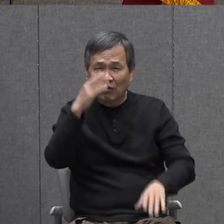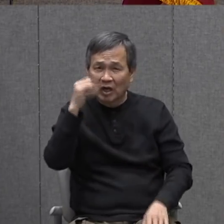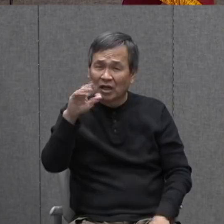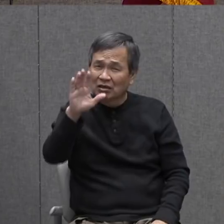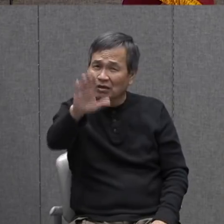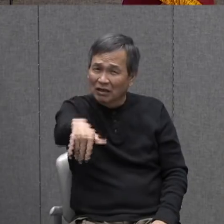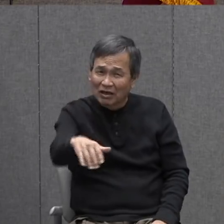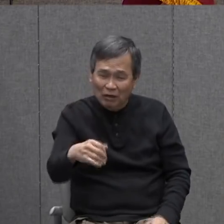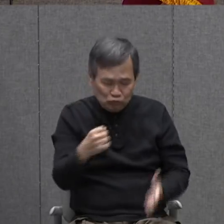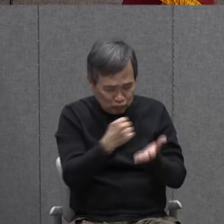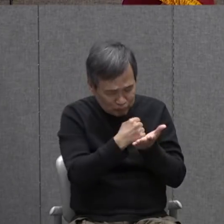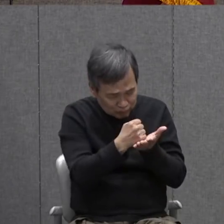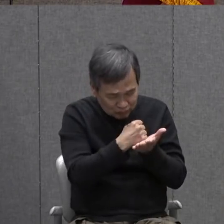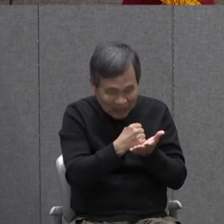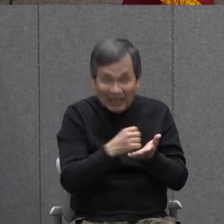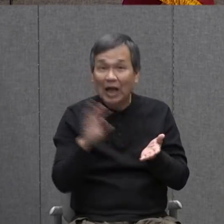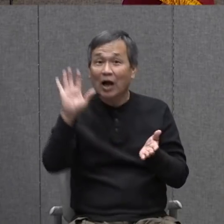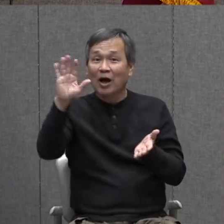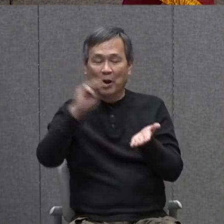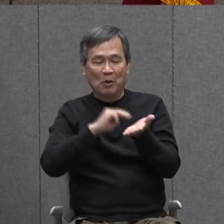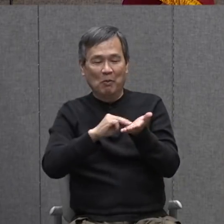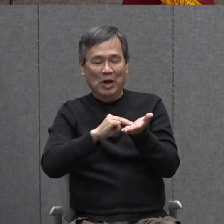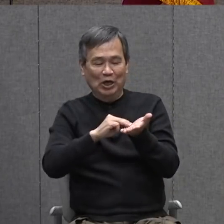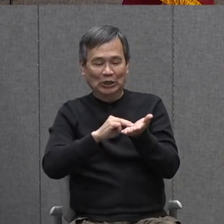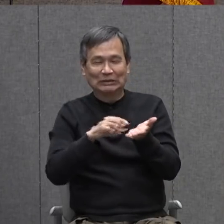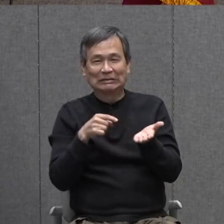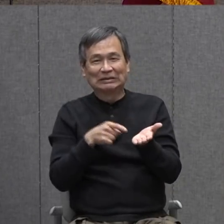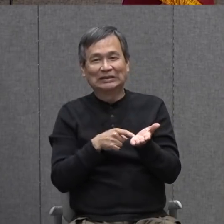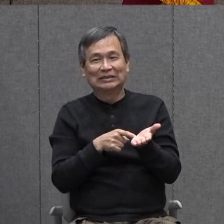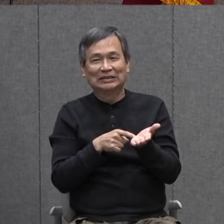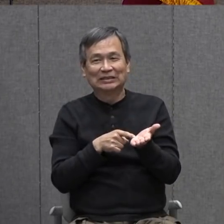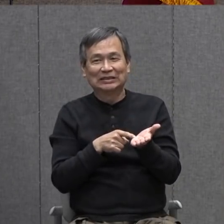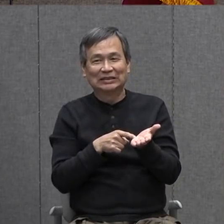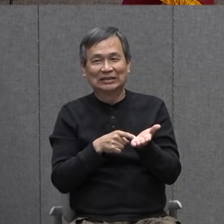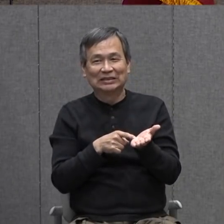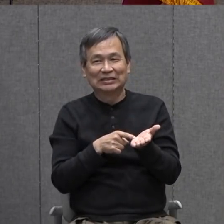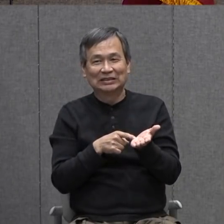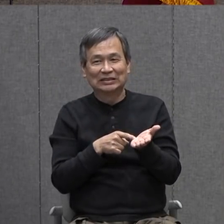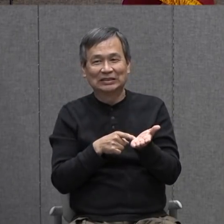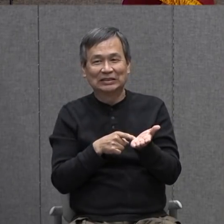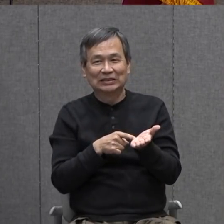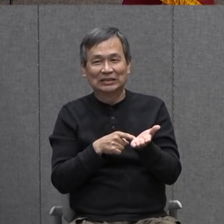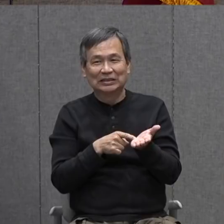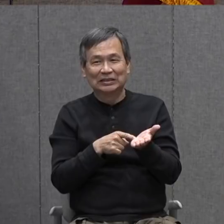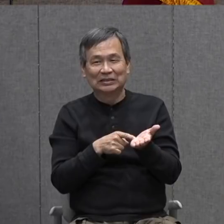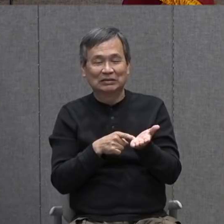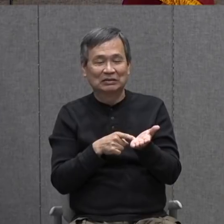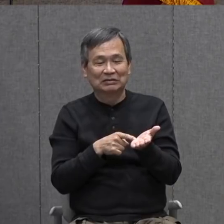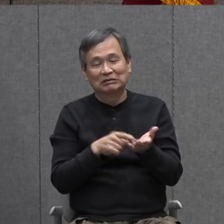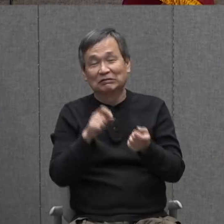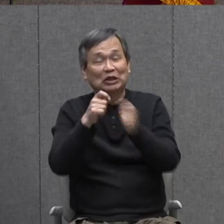If you're using a marker you're just gonna have to make what we call in my classroom a beautiful oops.